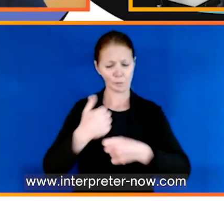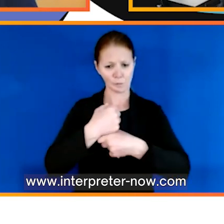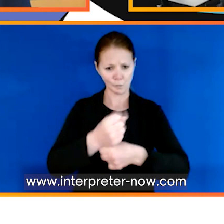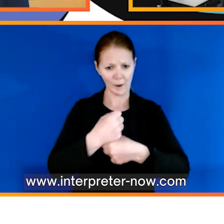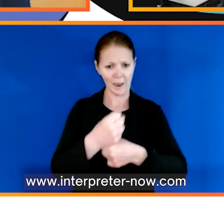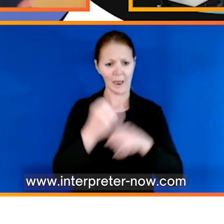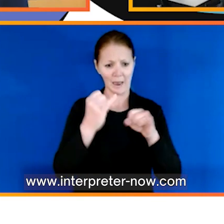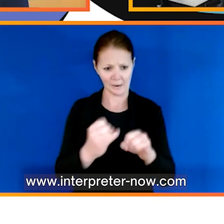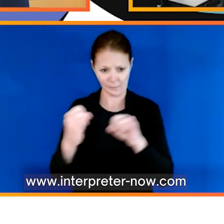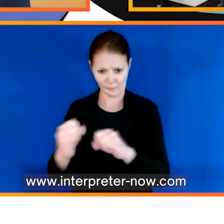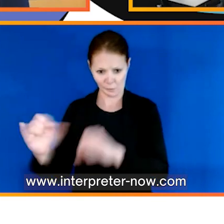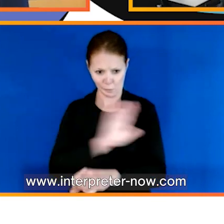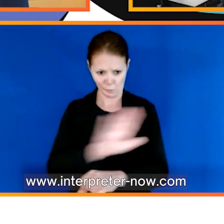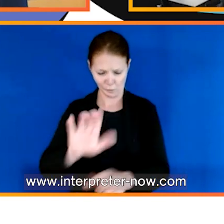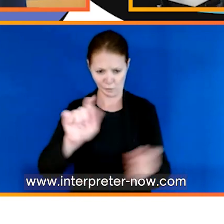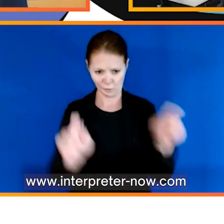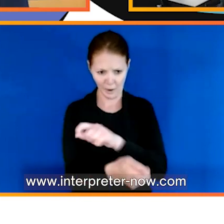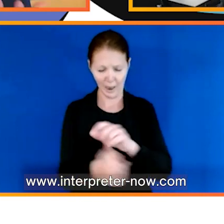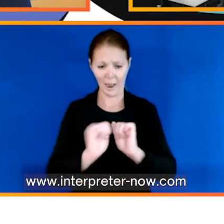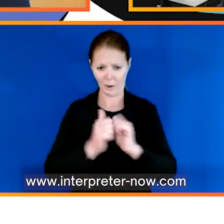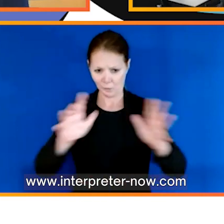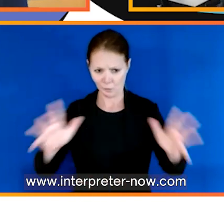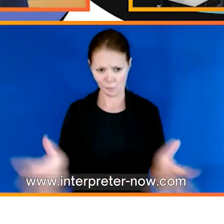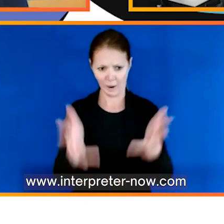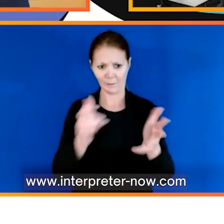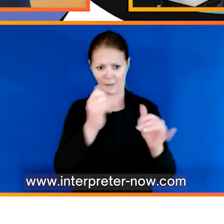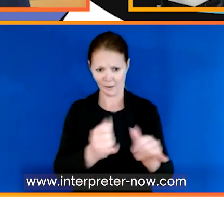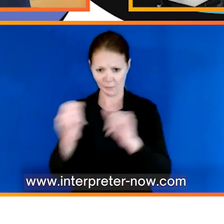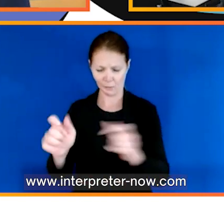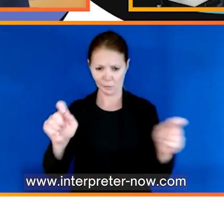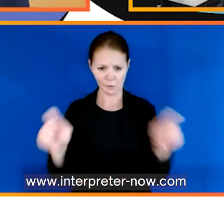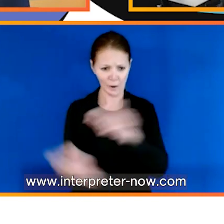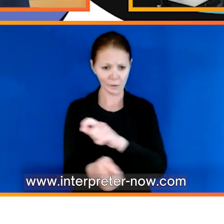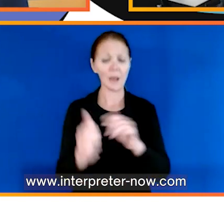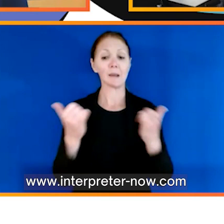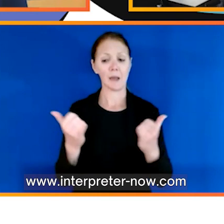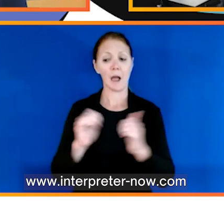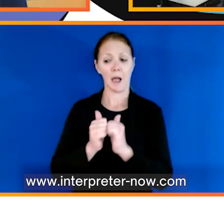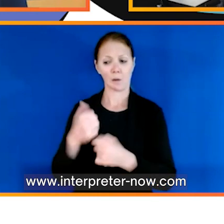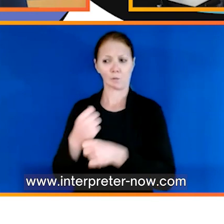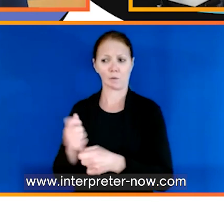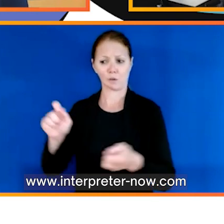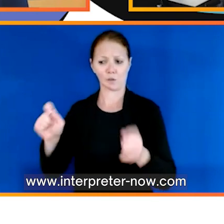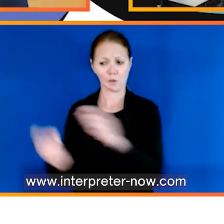do you create that individual change, how do you drive individual change, how do you create change within organizations?